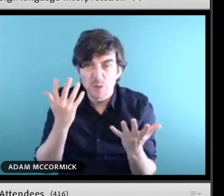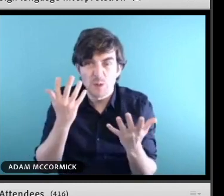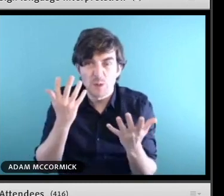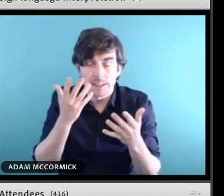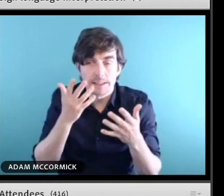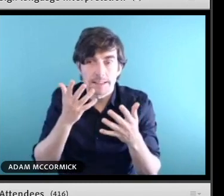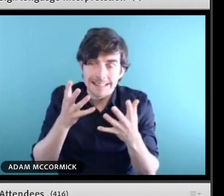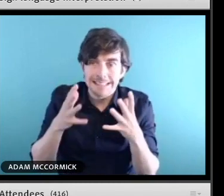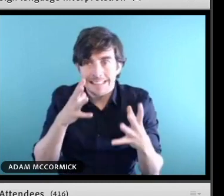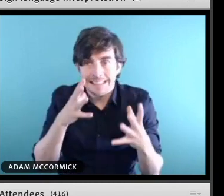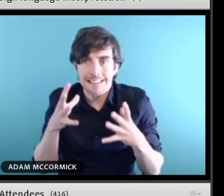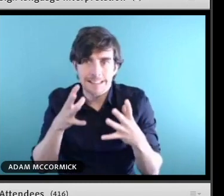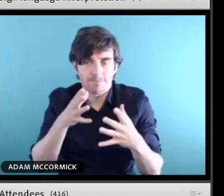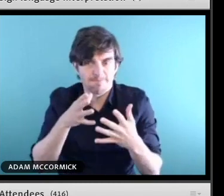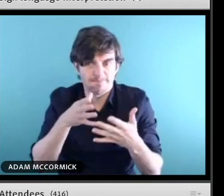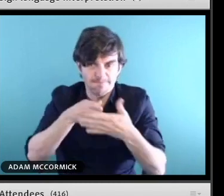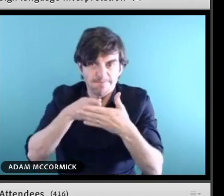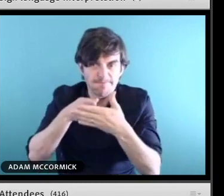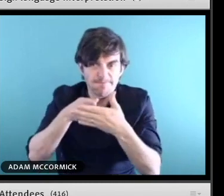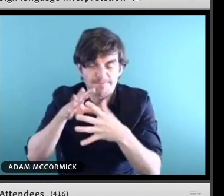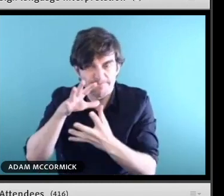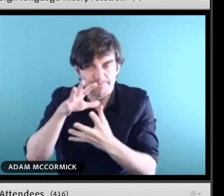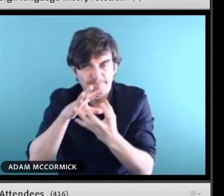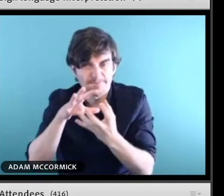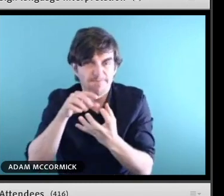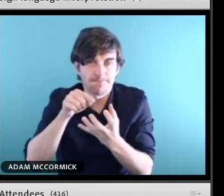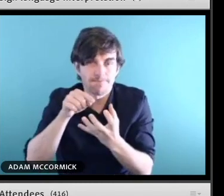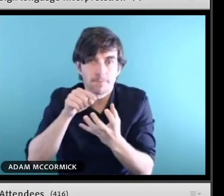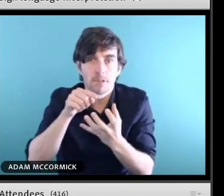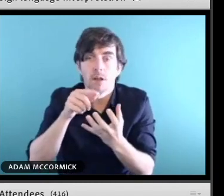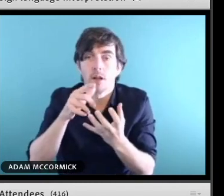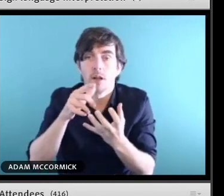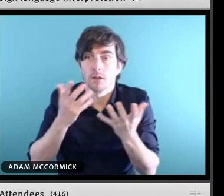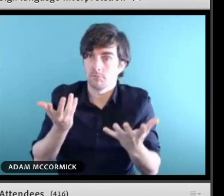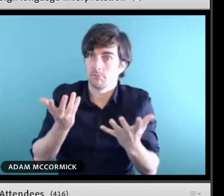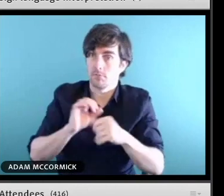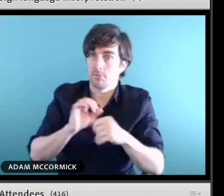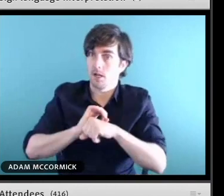that children in youth with disabilities can be supported to continue learning in the context